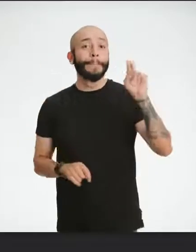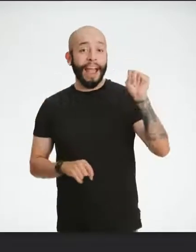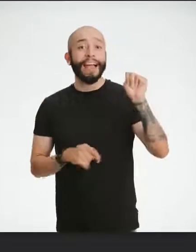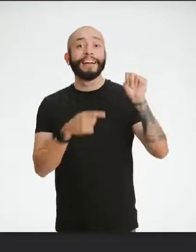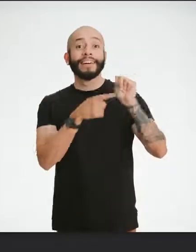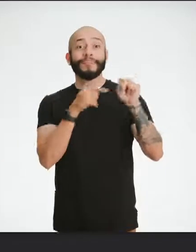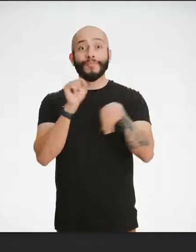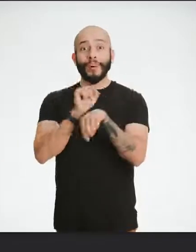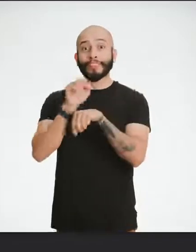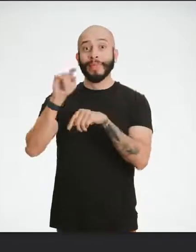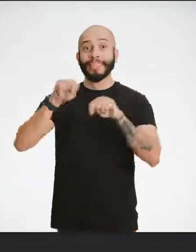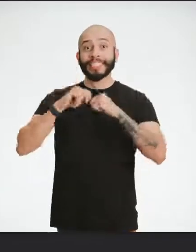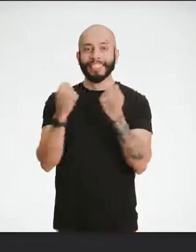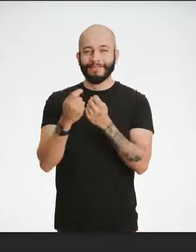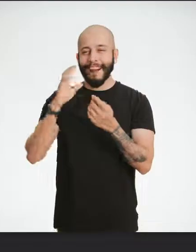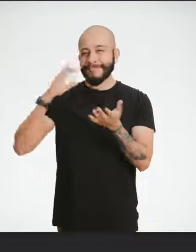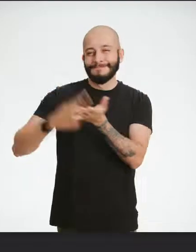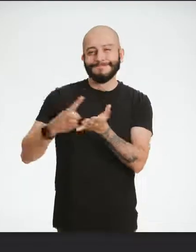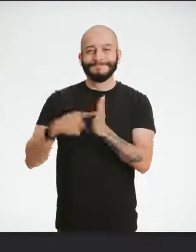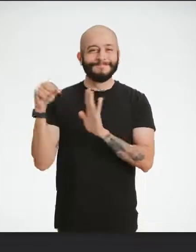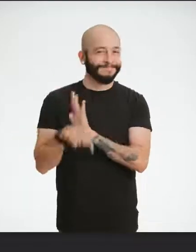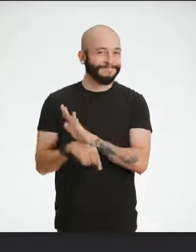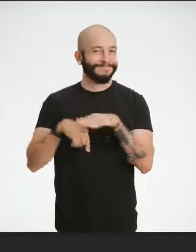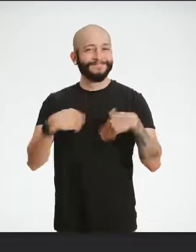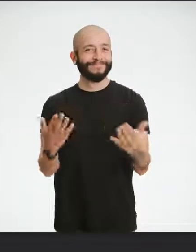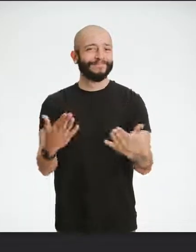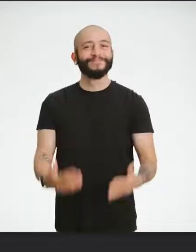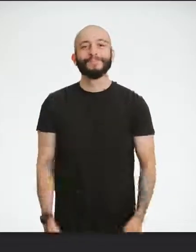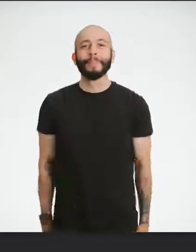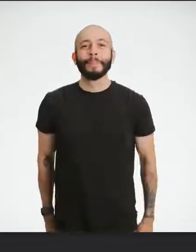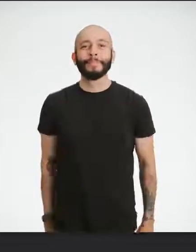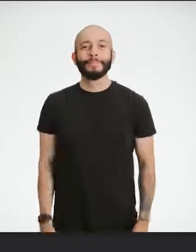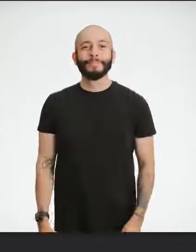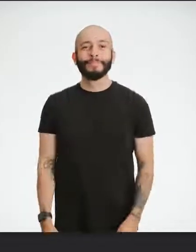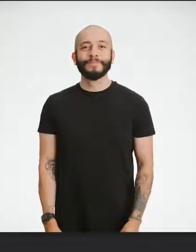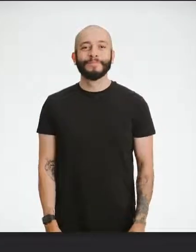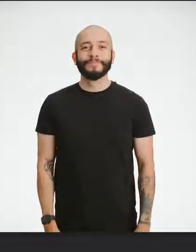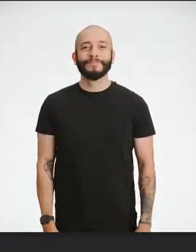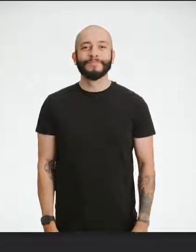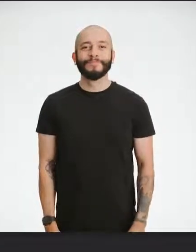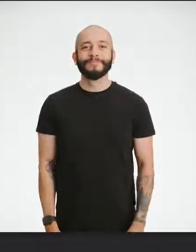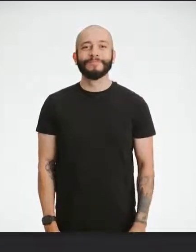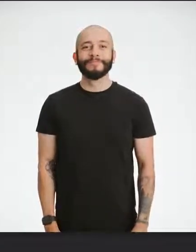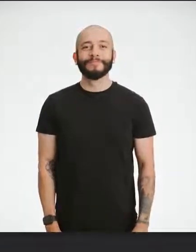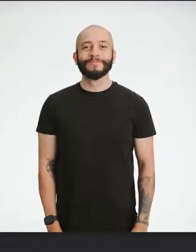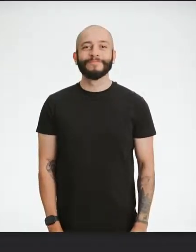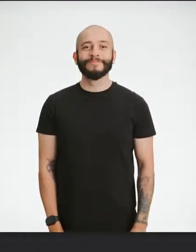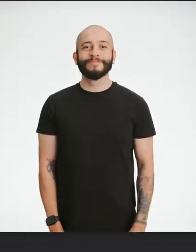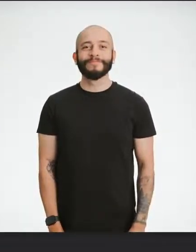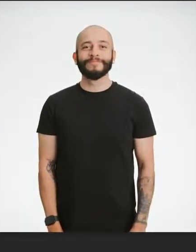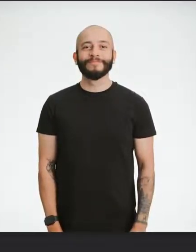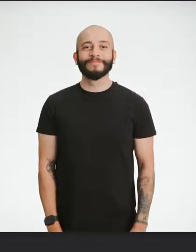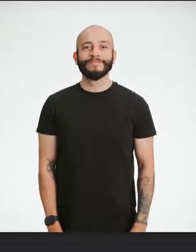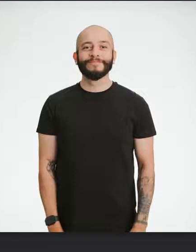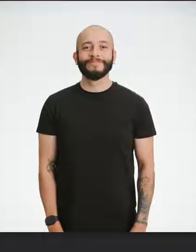Now Ben from the Swift team is gonna tell you all about what's next.